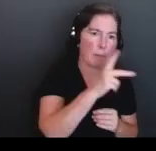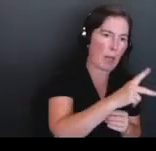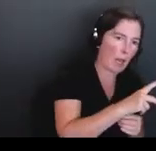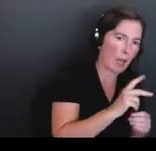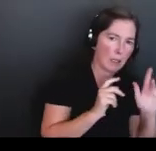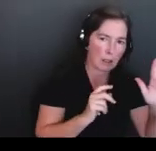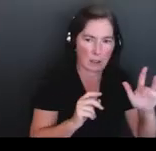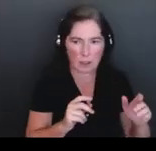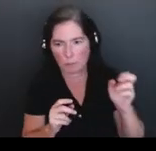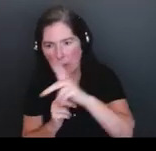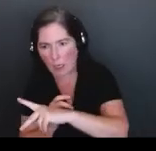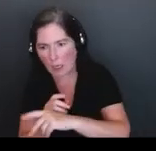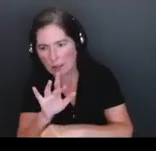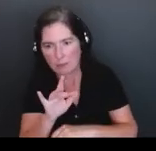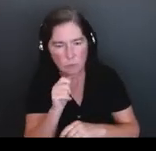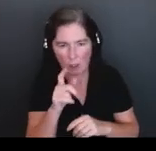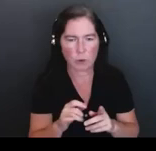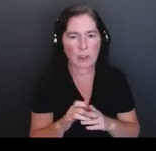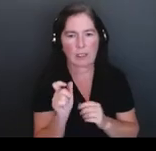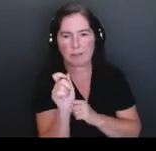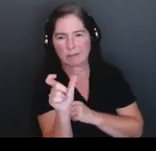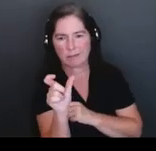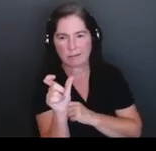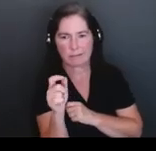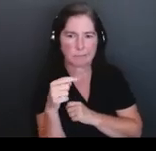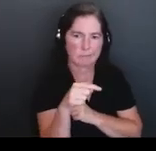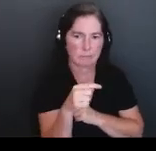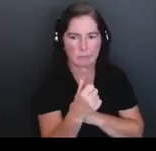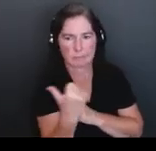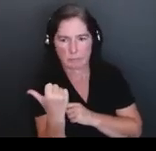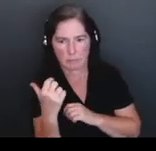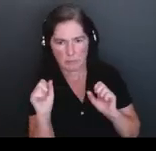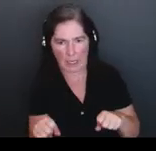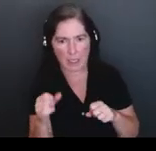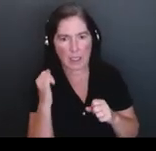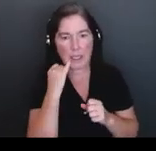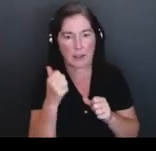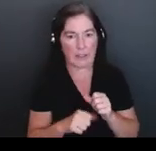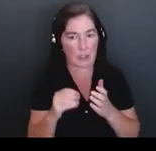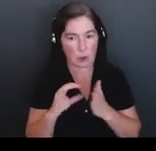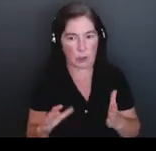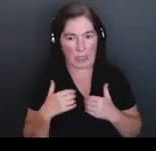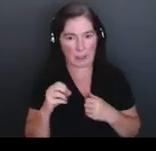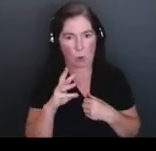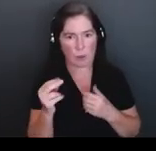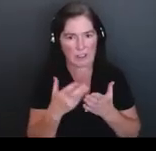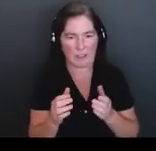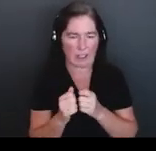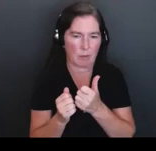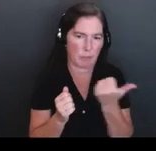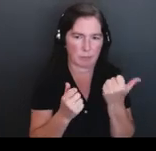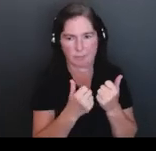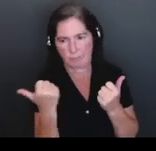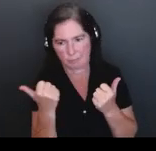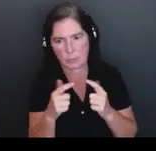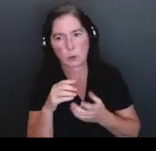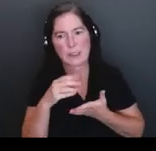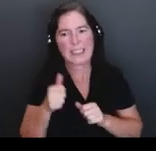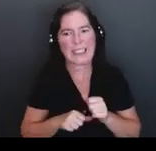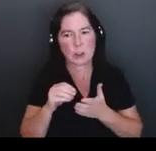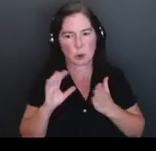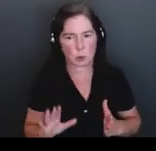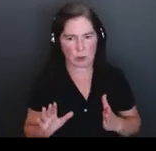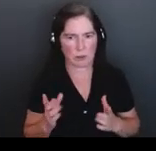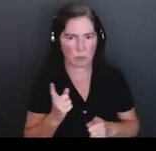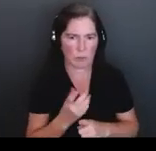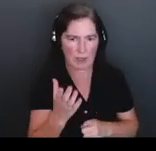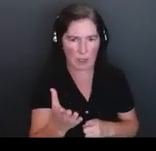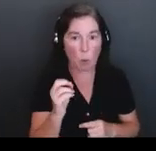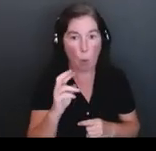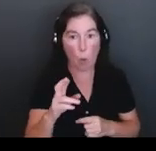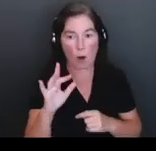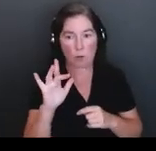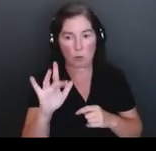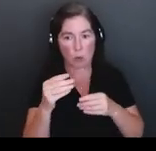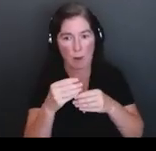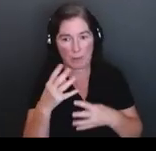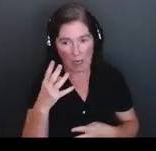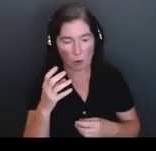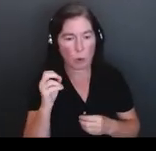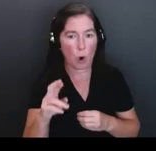grading student work, instead of going in and out over and over again for to move from student to student, there's these little arrows. If I click the next one, I get to the next student in the